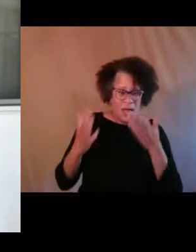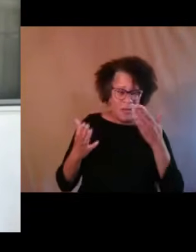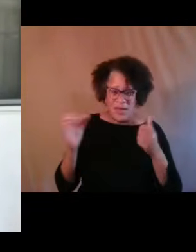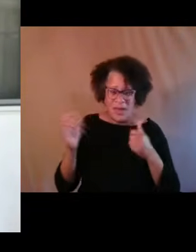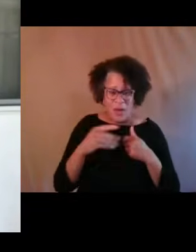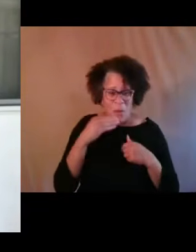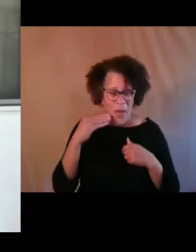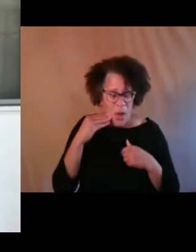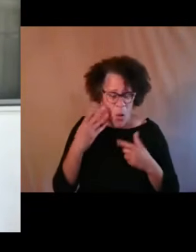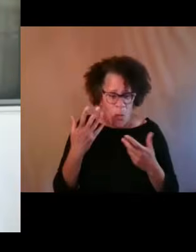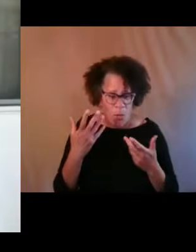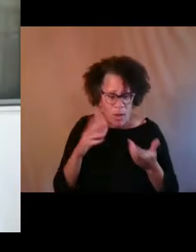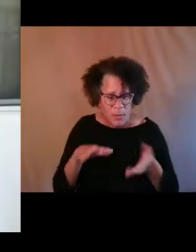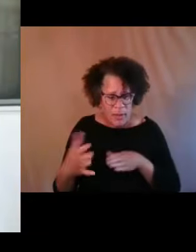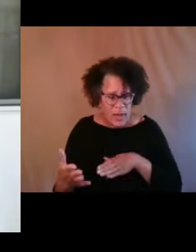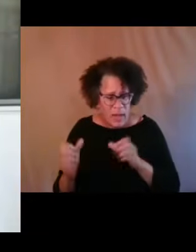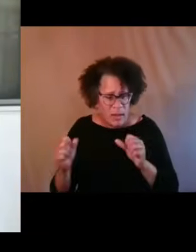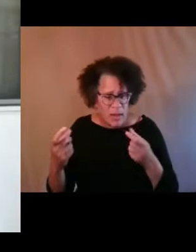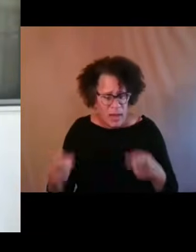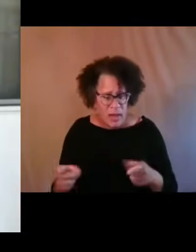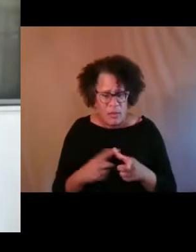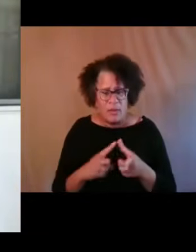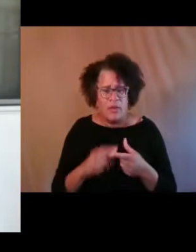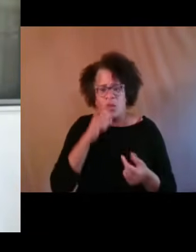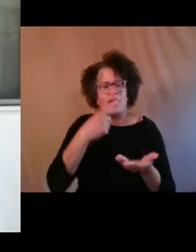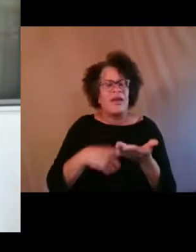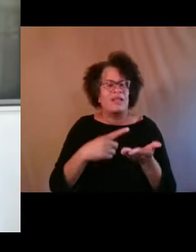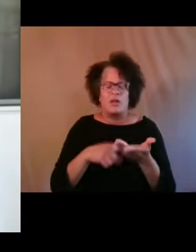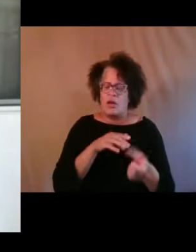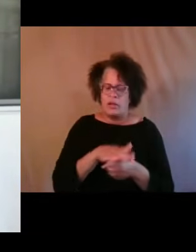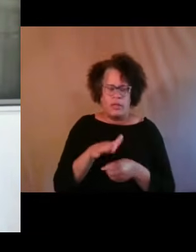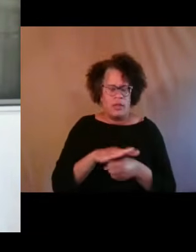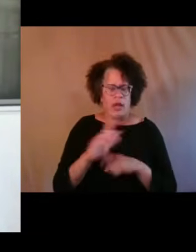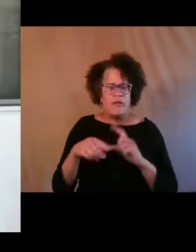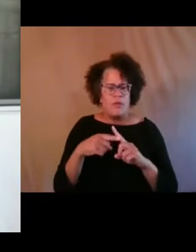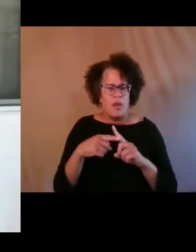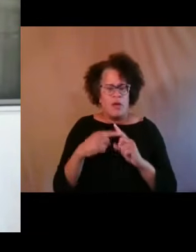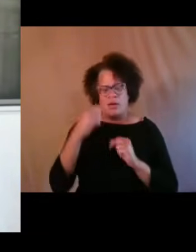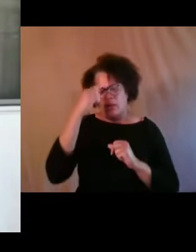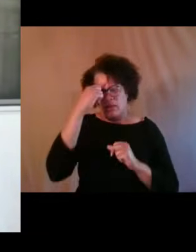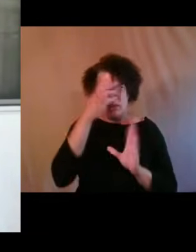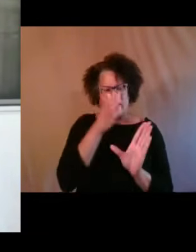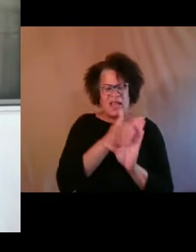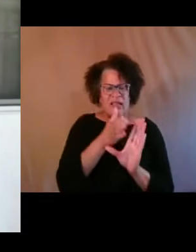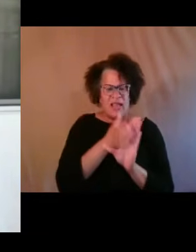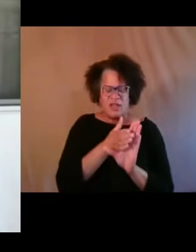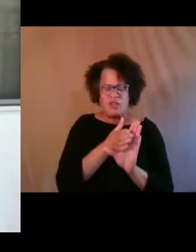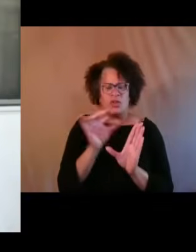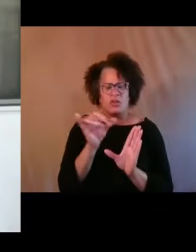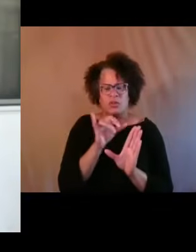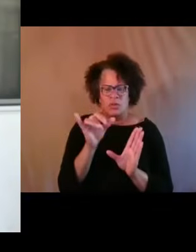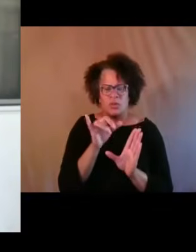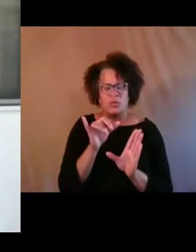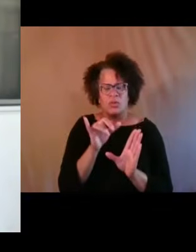And I think that we are not talking enough about the psychological traumas and triggers